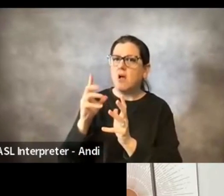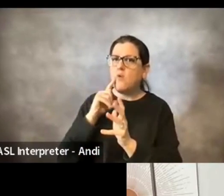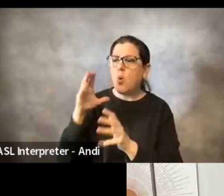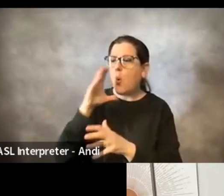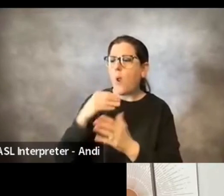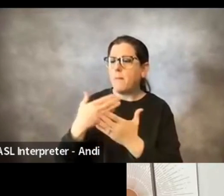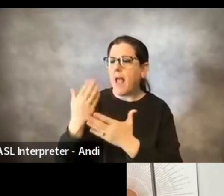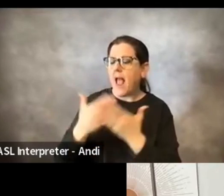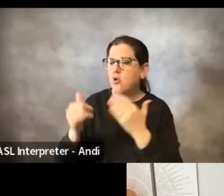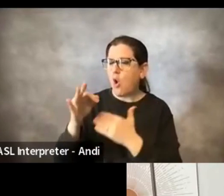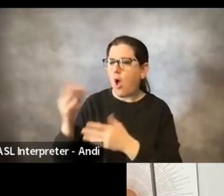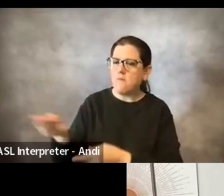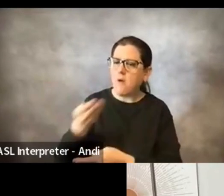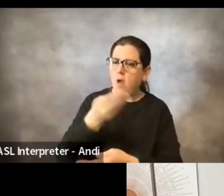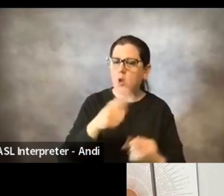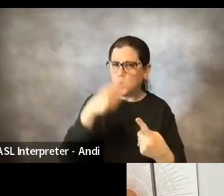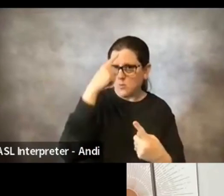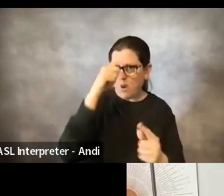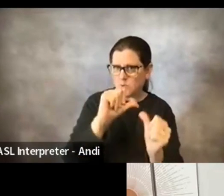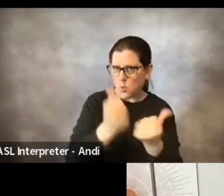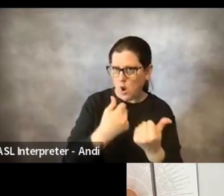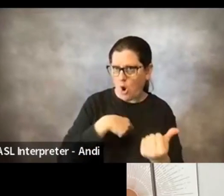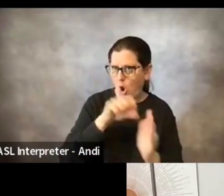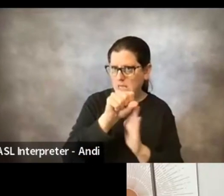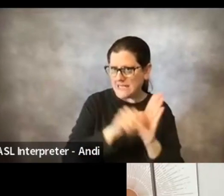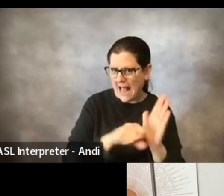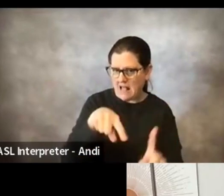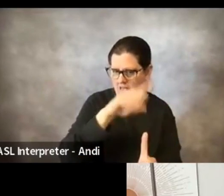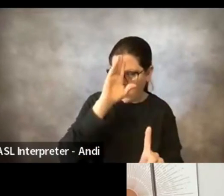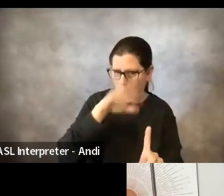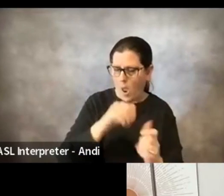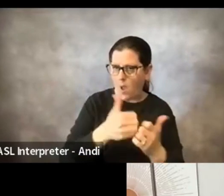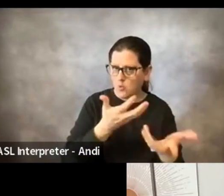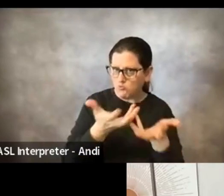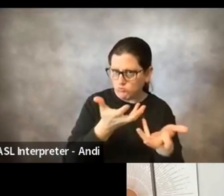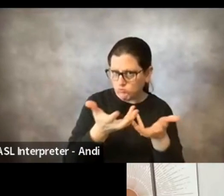Association in our state because they're the ones who know how to have the conversation that the node wants to know how to ask